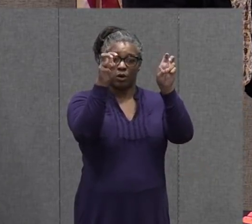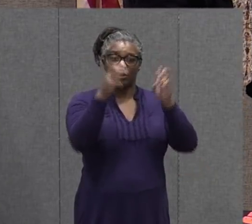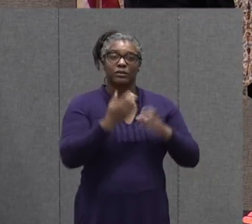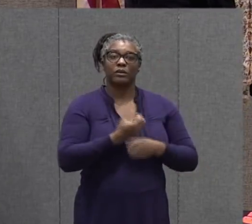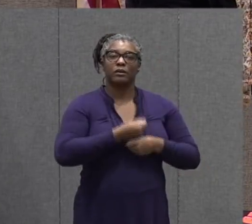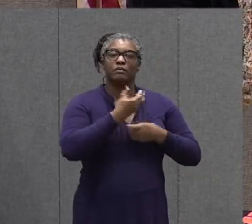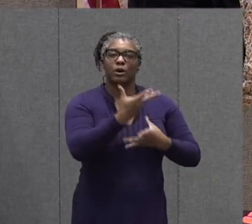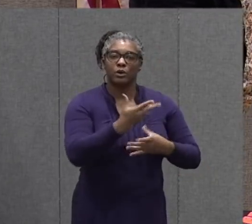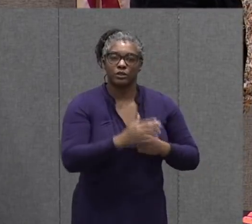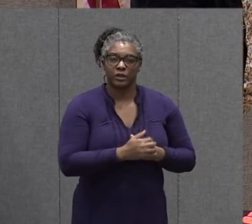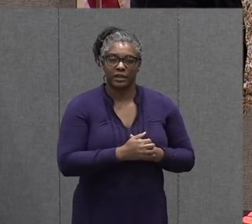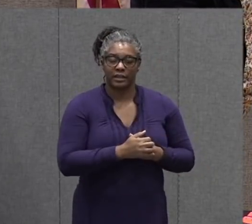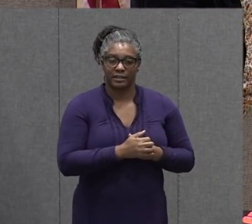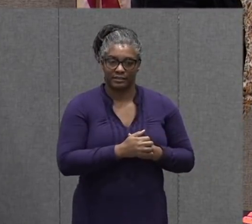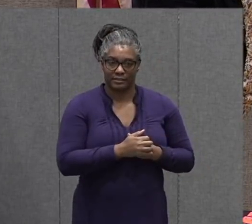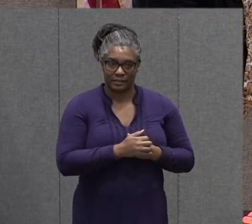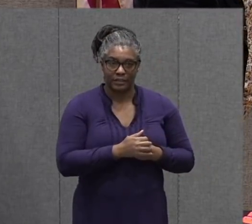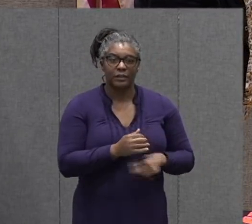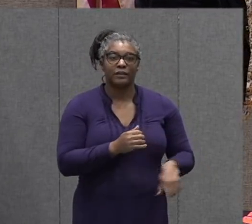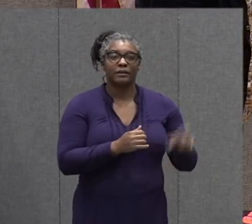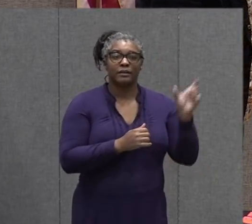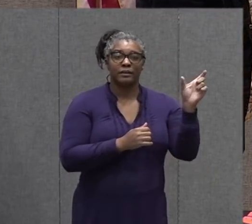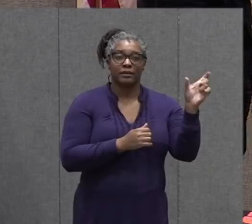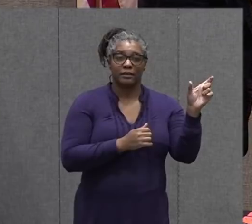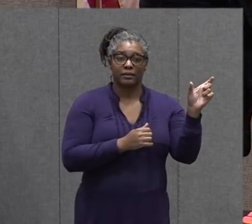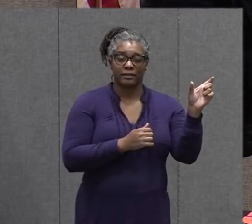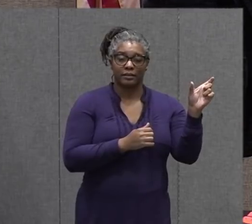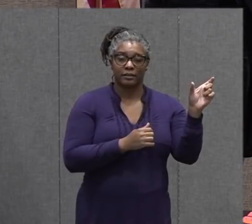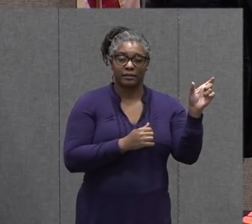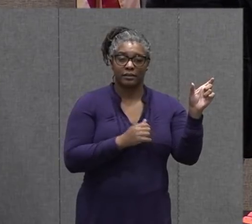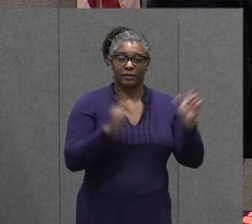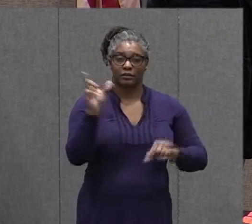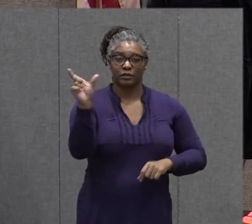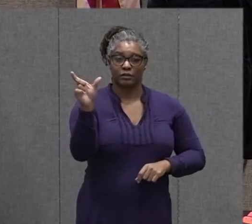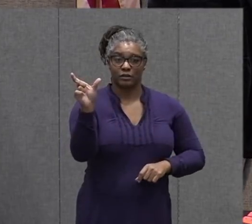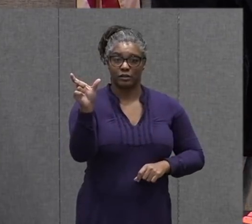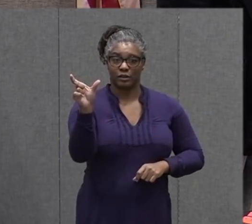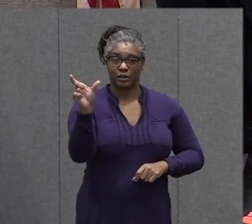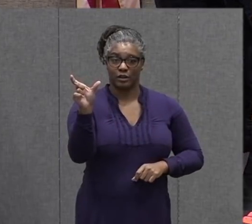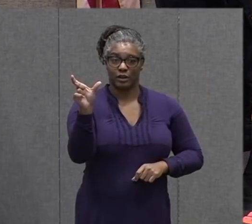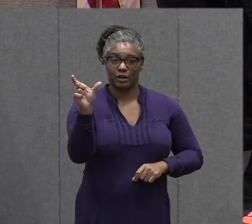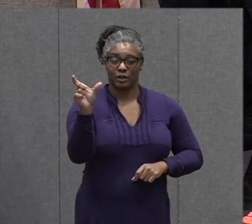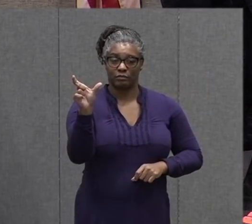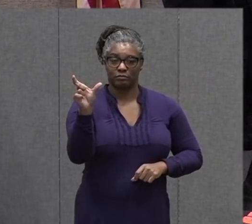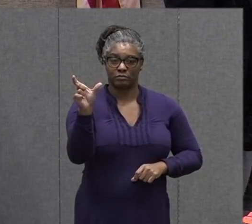because we will be writing new vocabulary words that we learned today. And then our meaning.